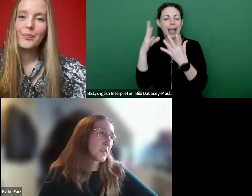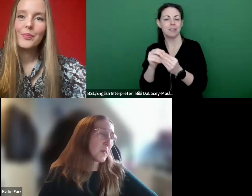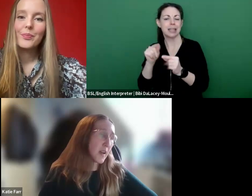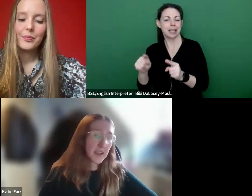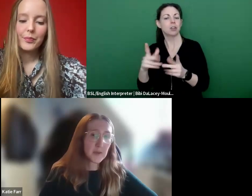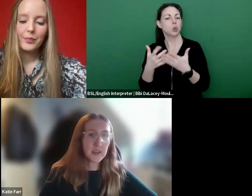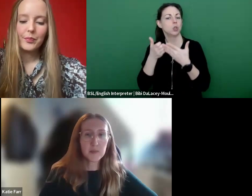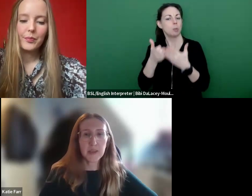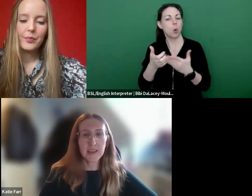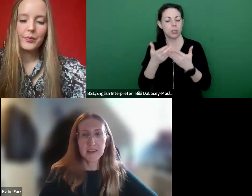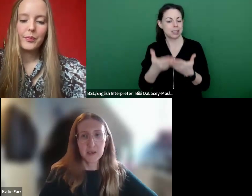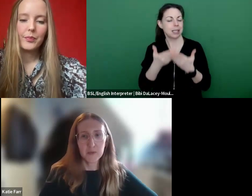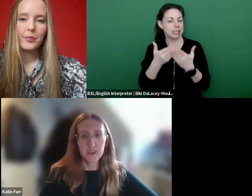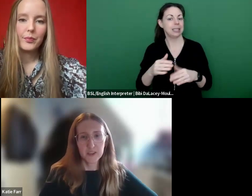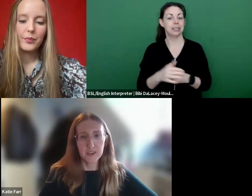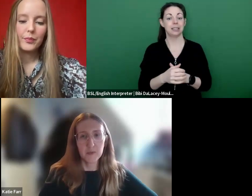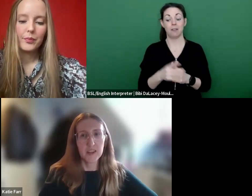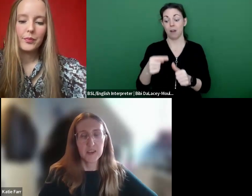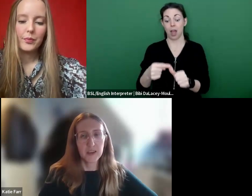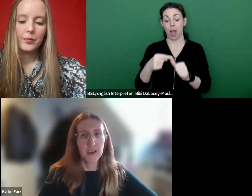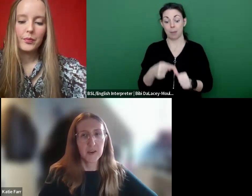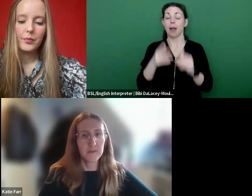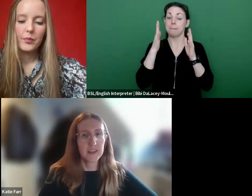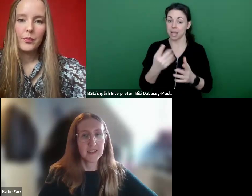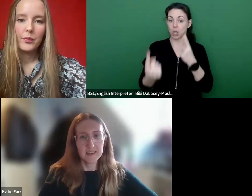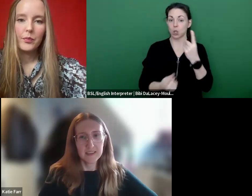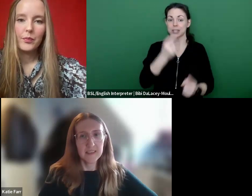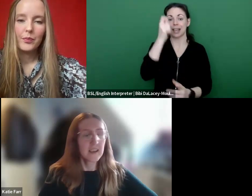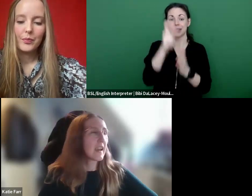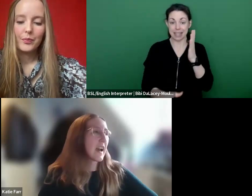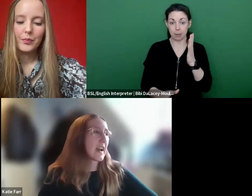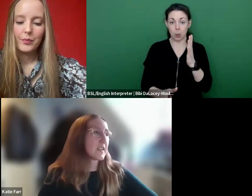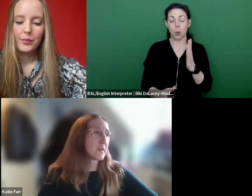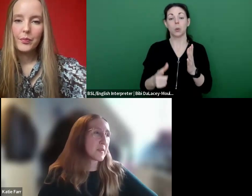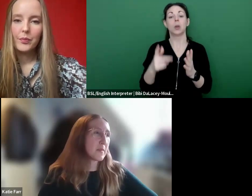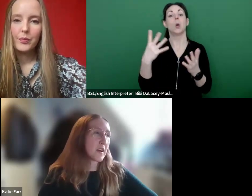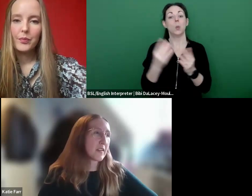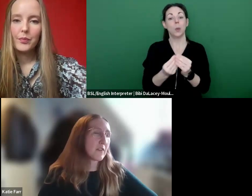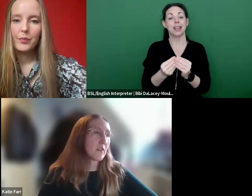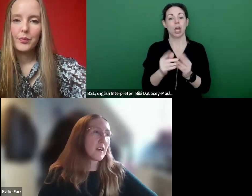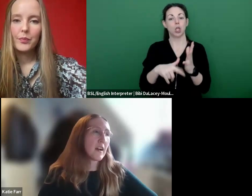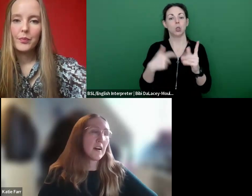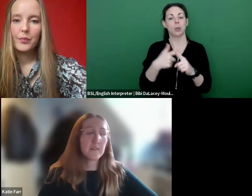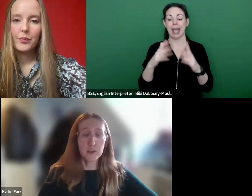to apply, you must be a disabled student with UK Home Fee status, and you must be applying for a